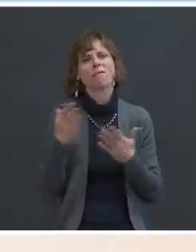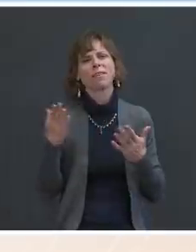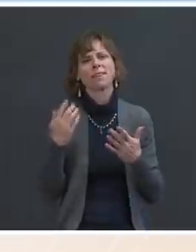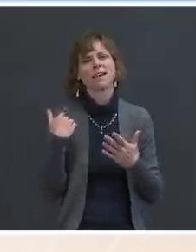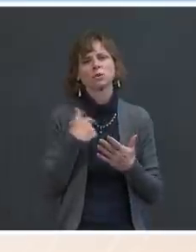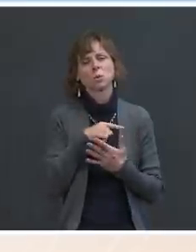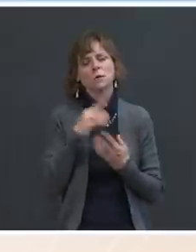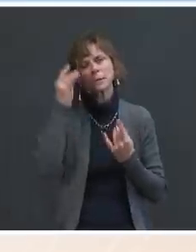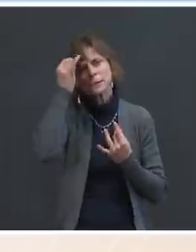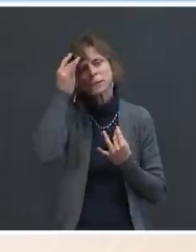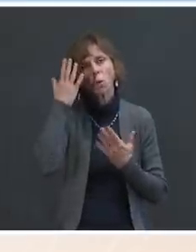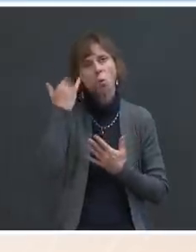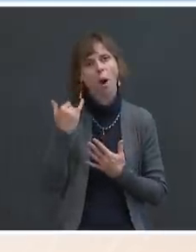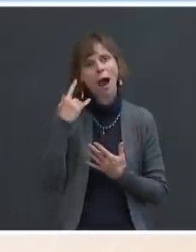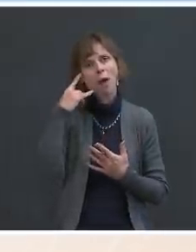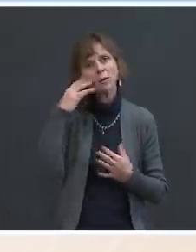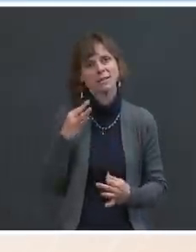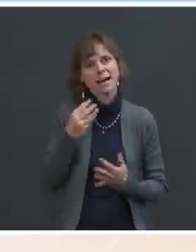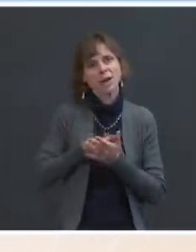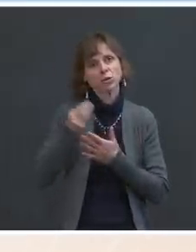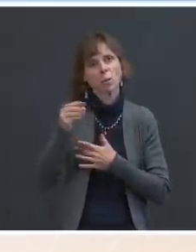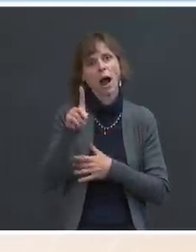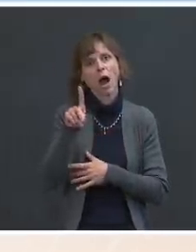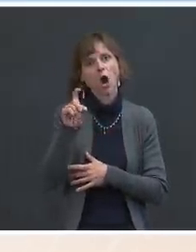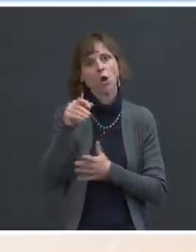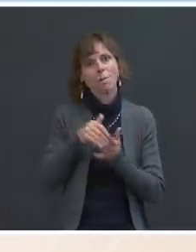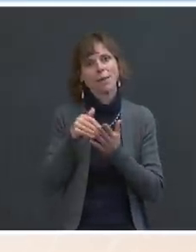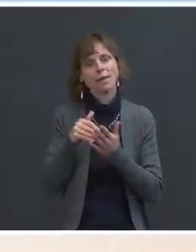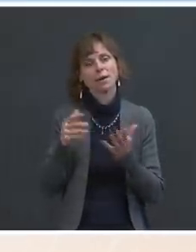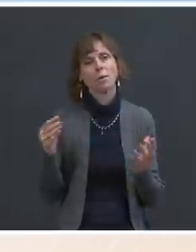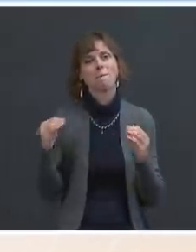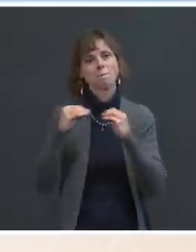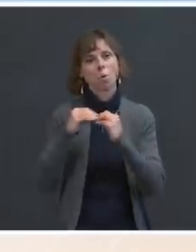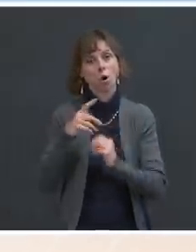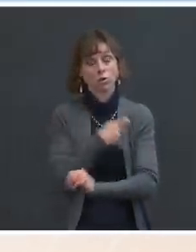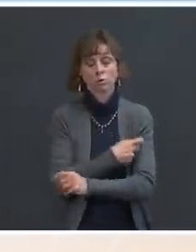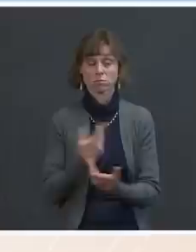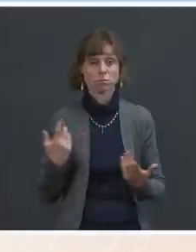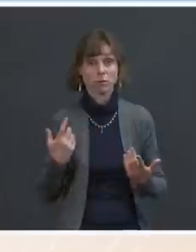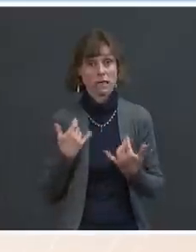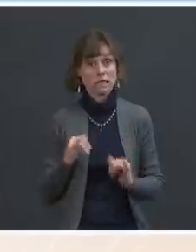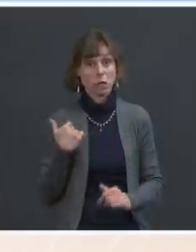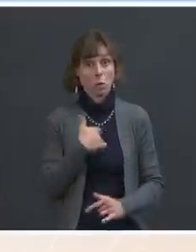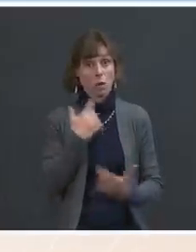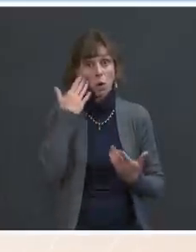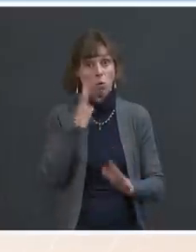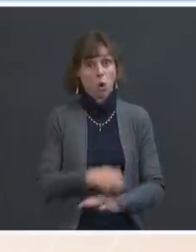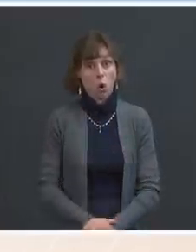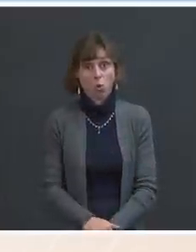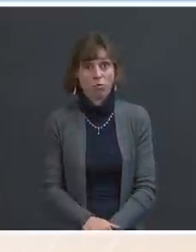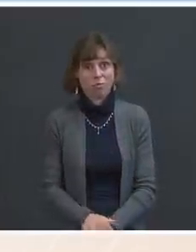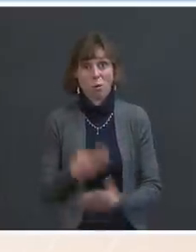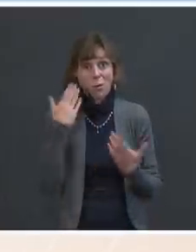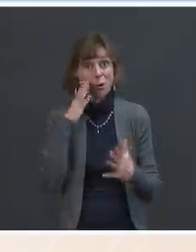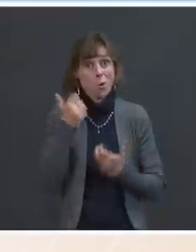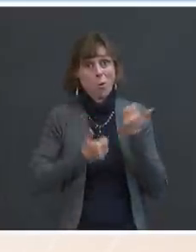to purchase an additional 100 million doses: We still don't know which vaccine will be most effective on kids.